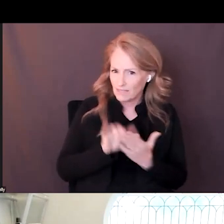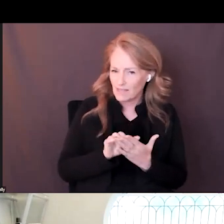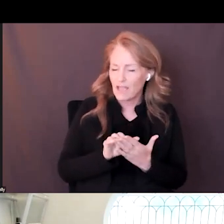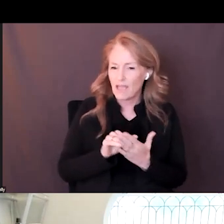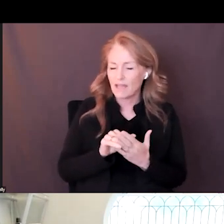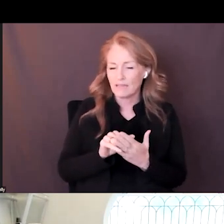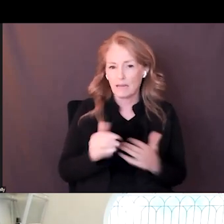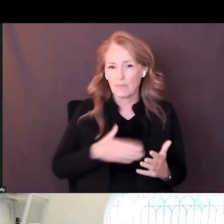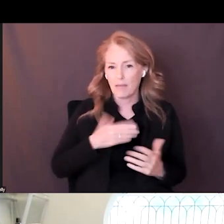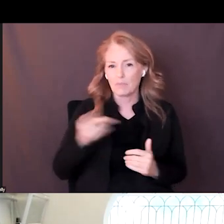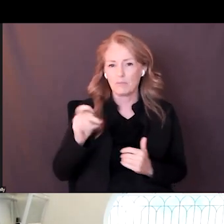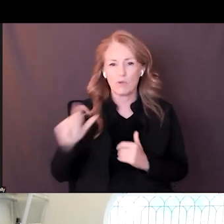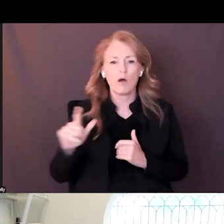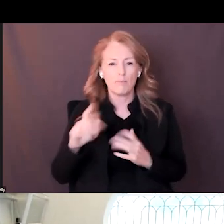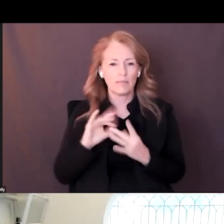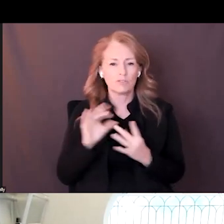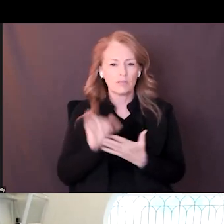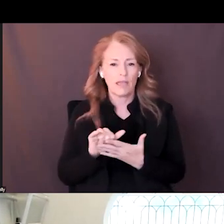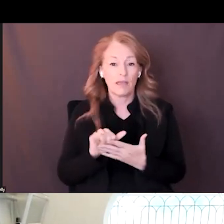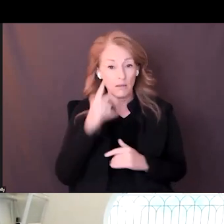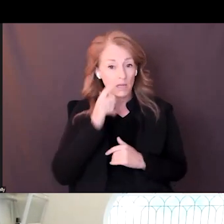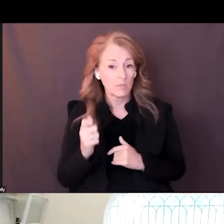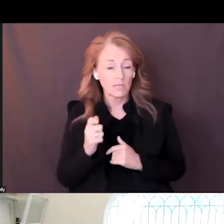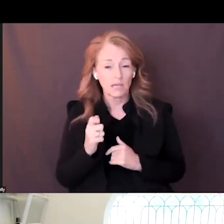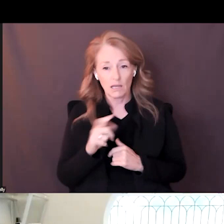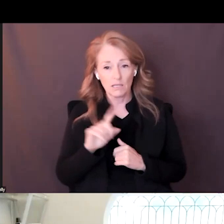WHAT WE HAD TO DO, BECAUSE WE WERE THE FIRST CRISIS RECEIVING